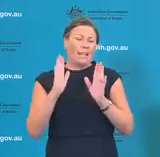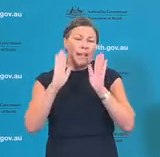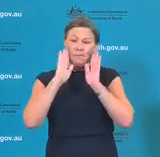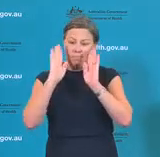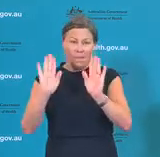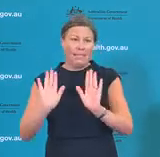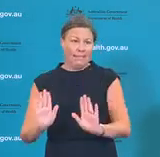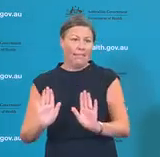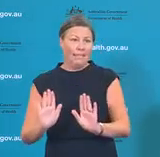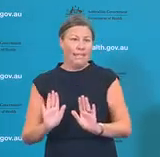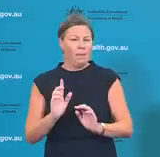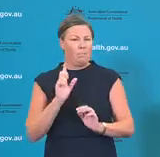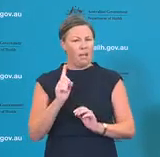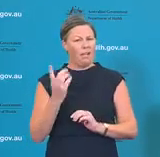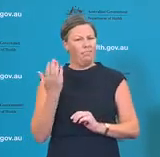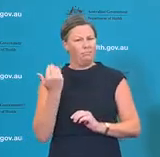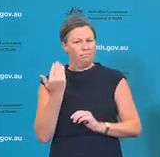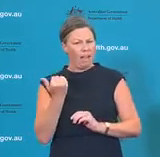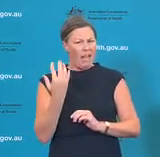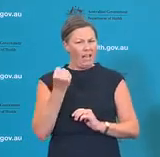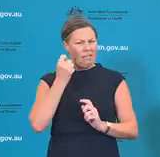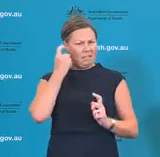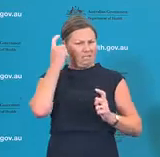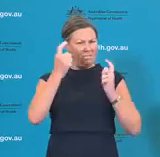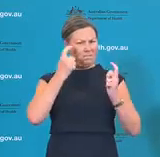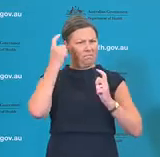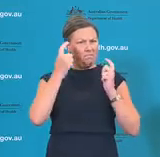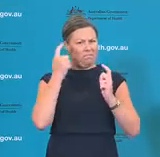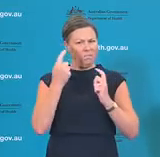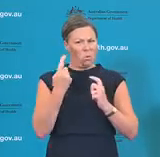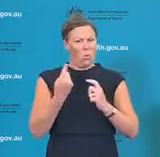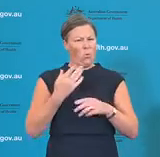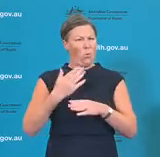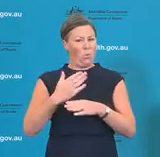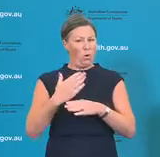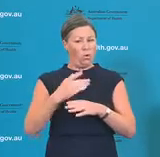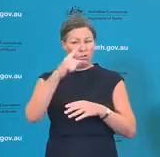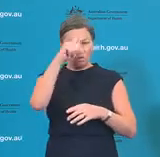recent times around the actions of health care workers and so I'm here as